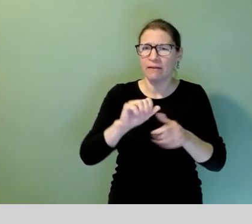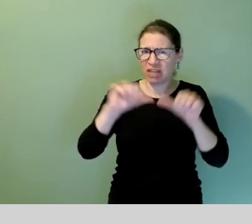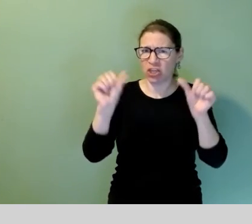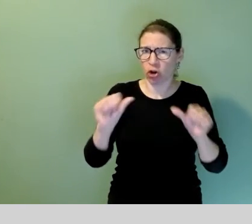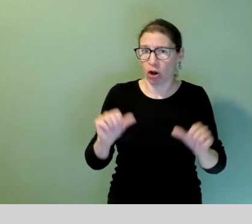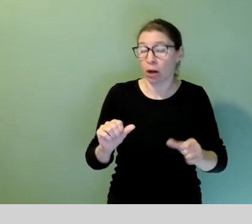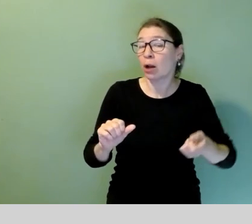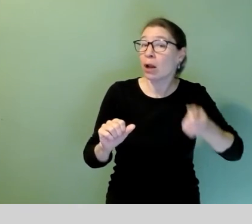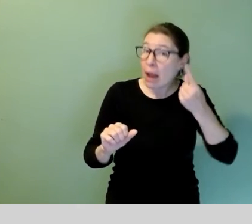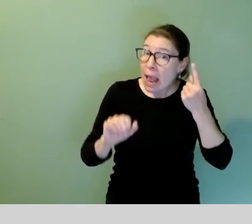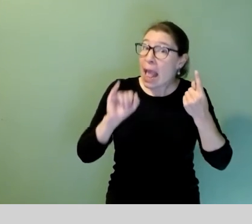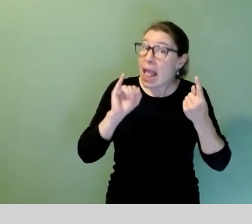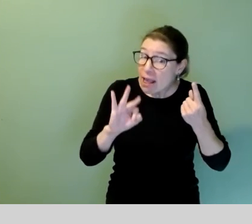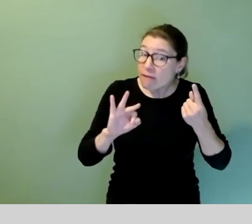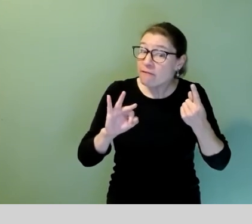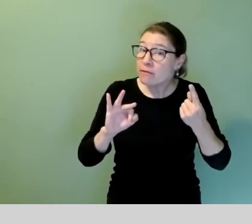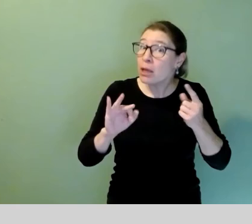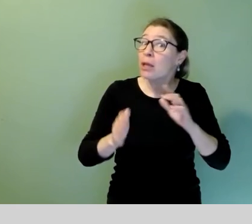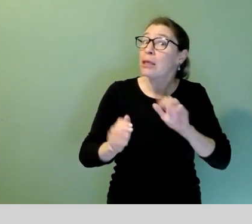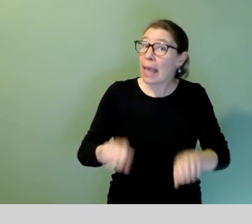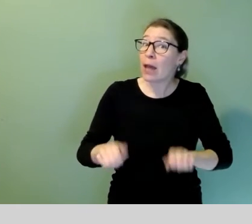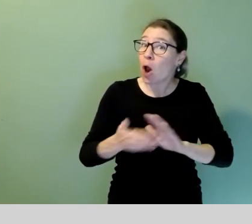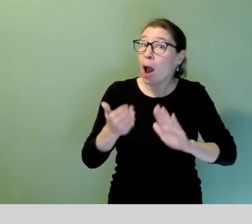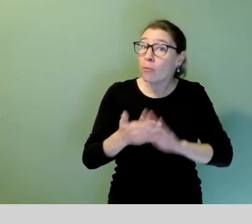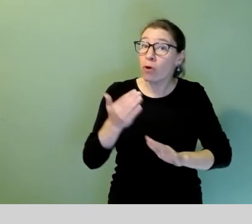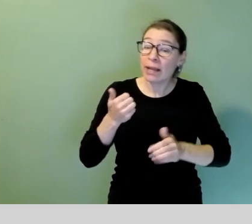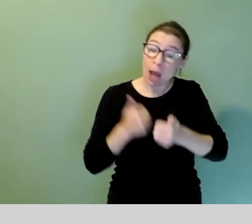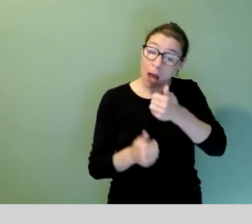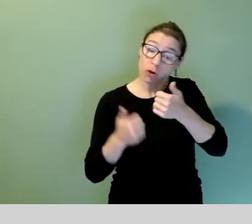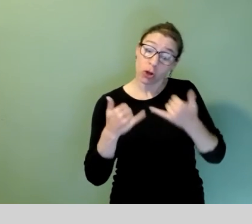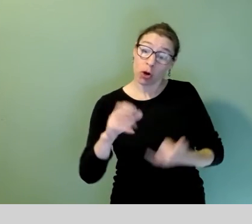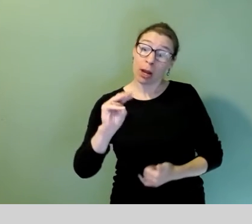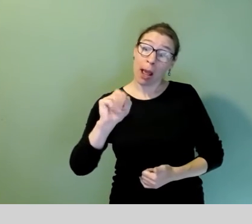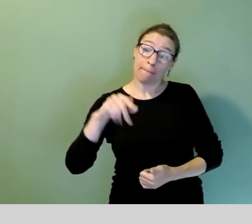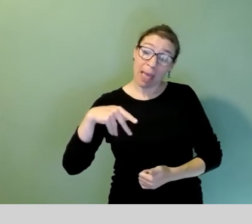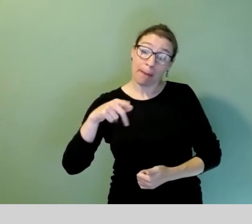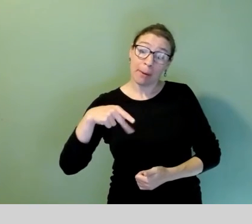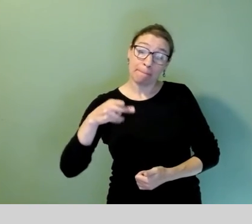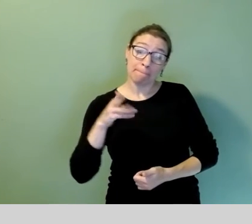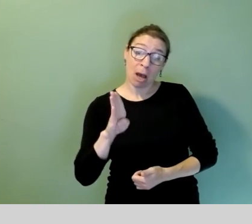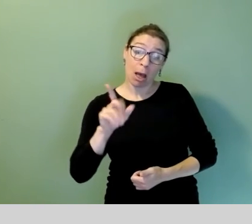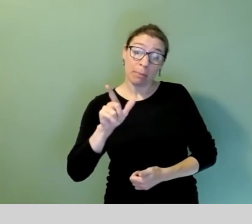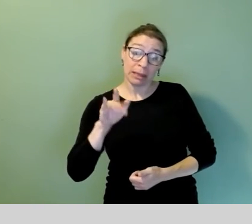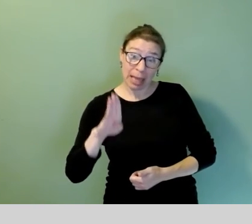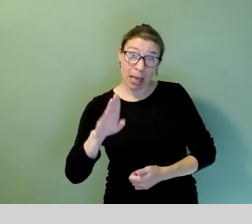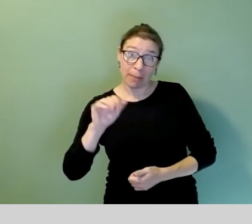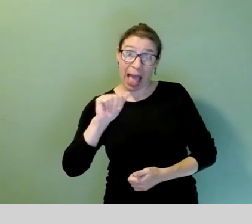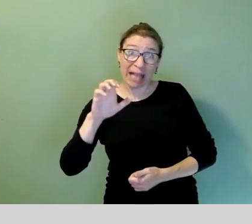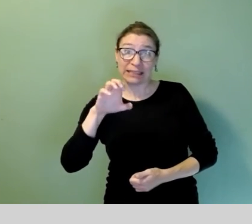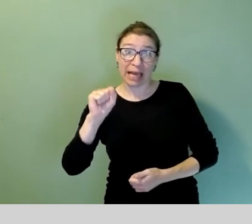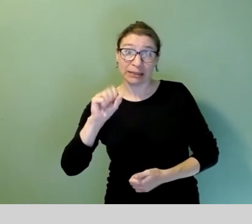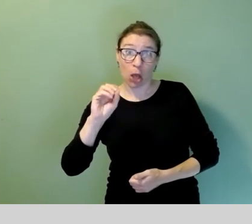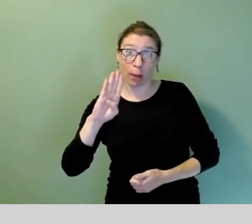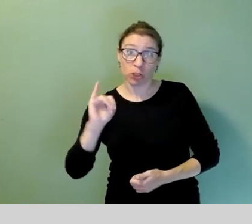As long as it operates directly on the current matplotlib access object. In the notebook we have an example